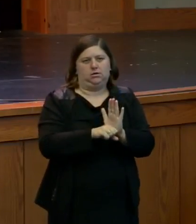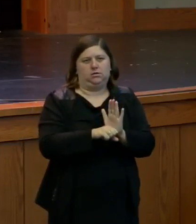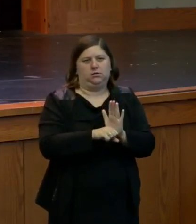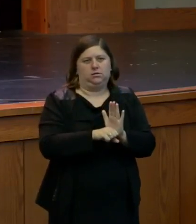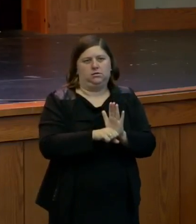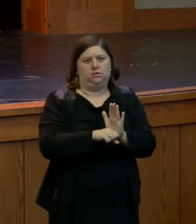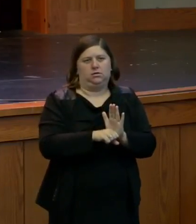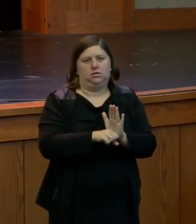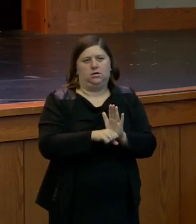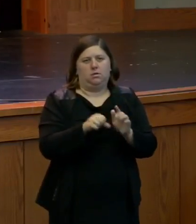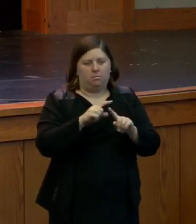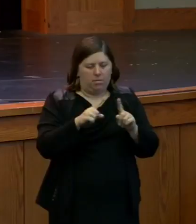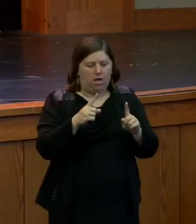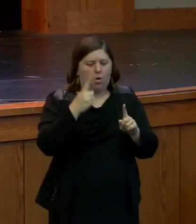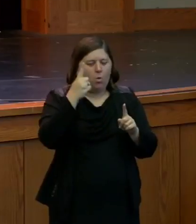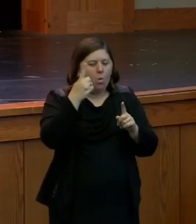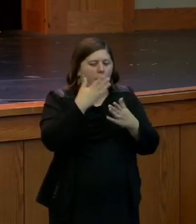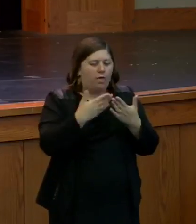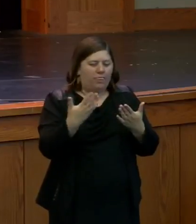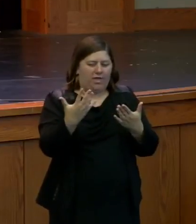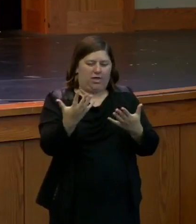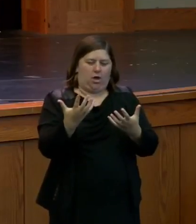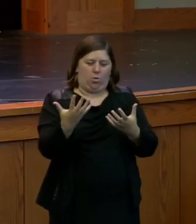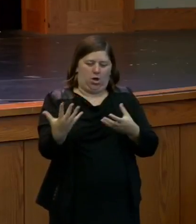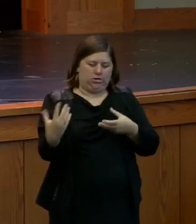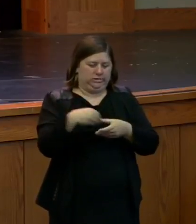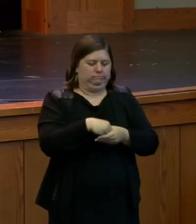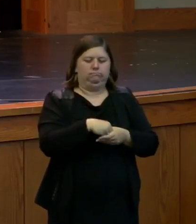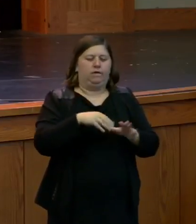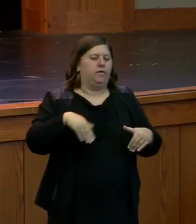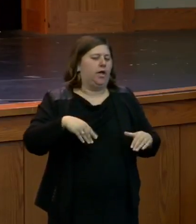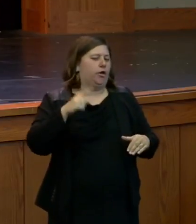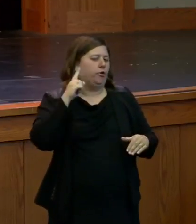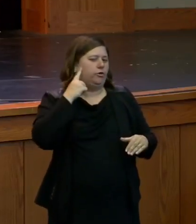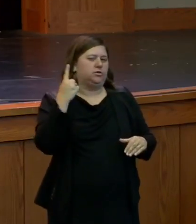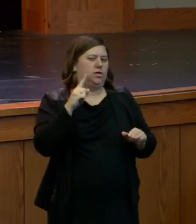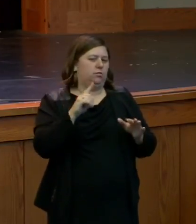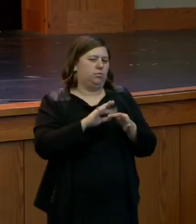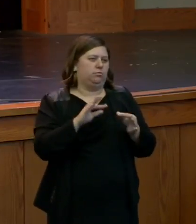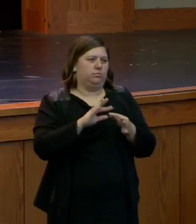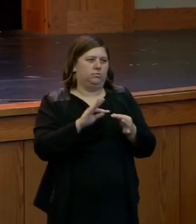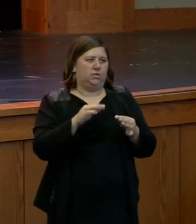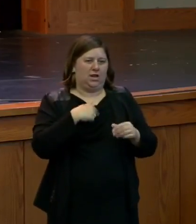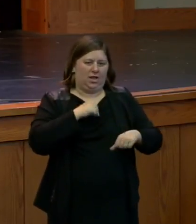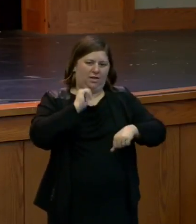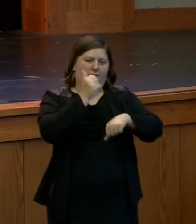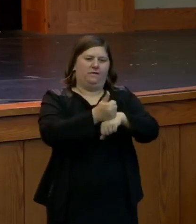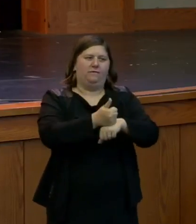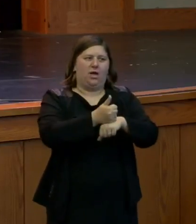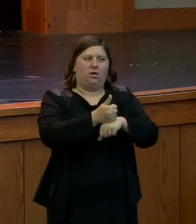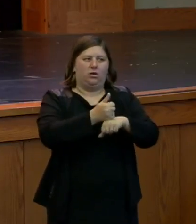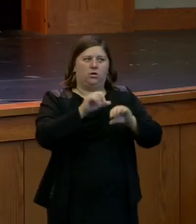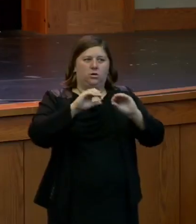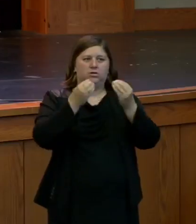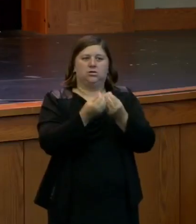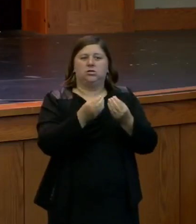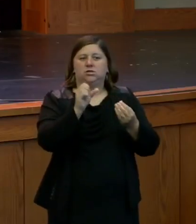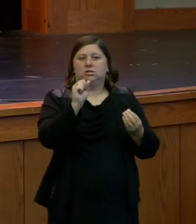ONE THING INTO THAT I HAVEN'T HEARD WHICH IS I AM THE FOUNDER AND EXECUTIVE DIRECTOR OF SASHA BRUCE YOUTH WORK AND WE WORK